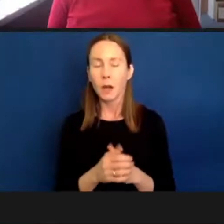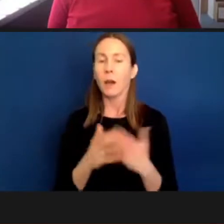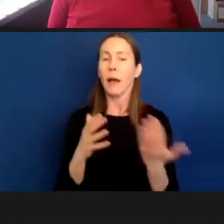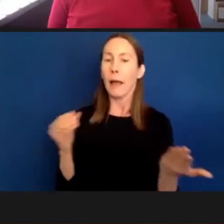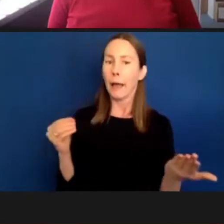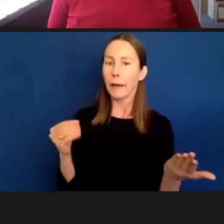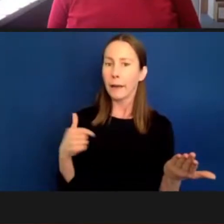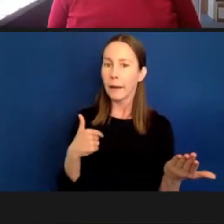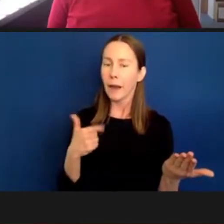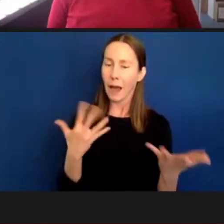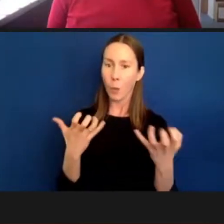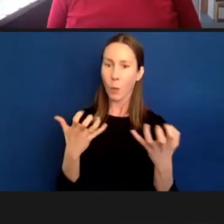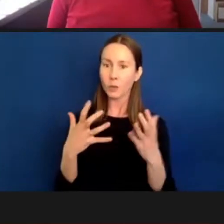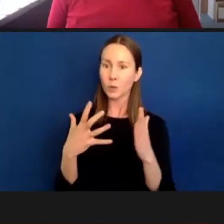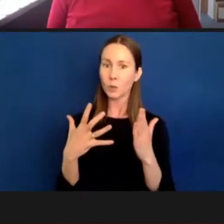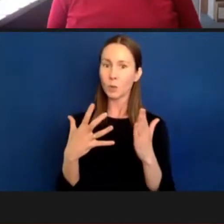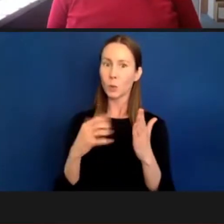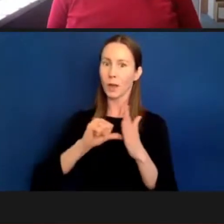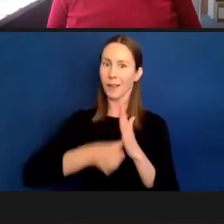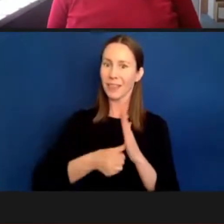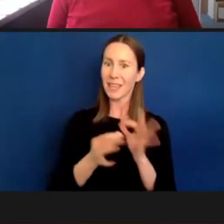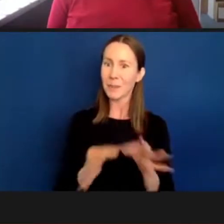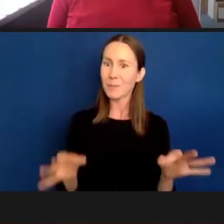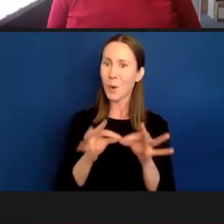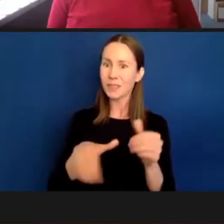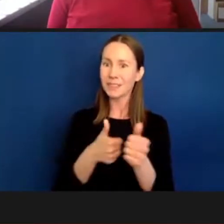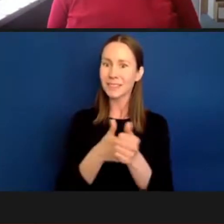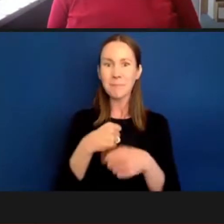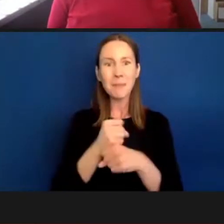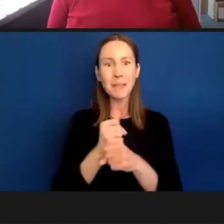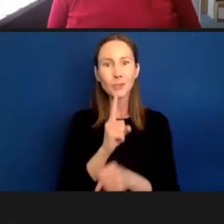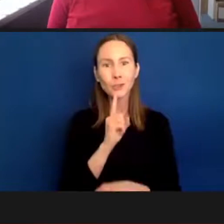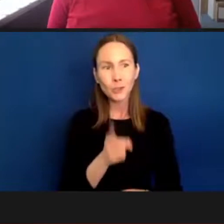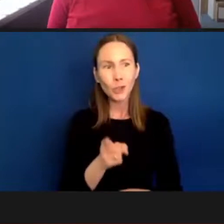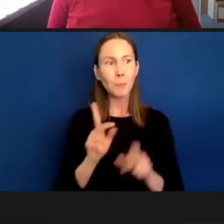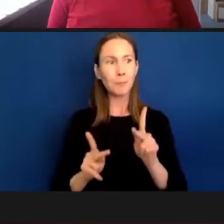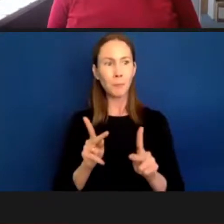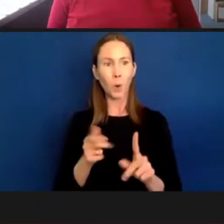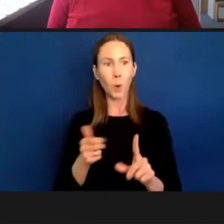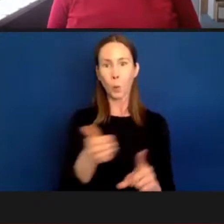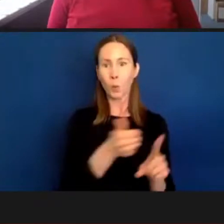I also want to echo the importance of making sure that people with disabilities are involved